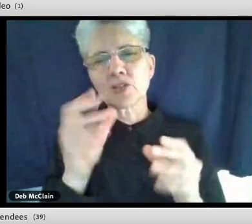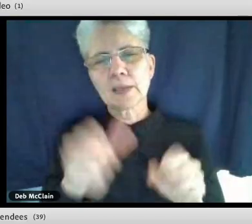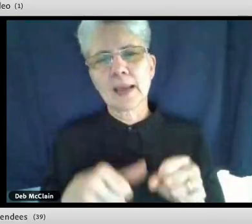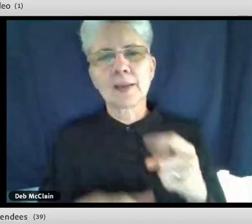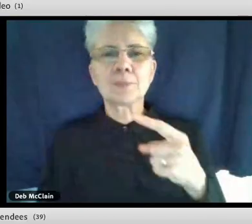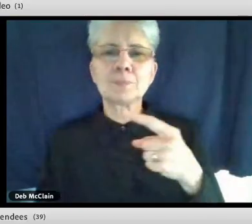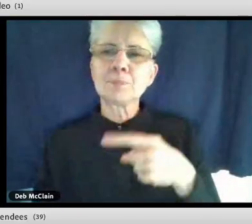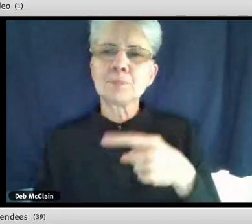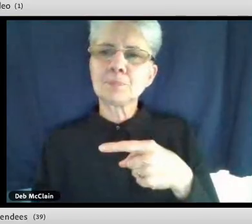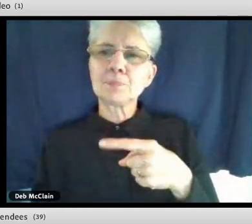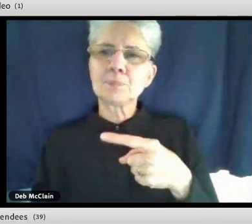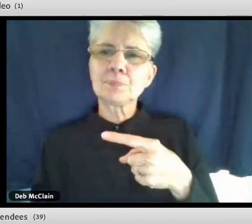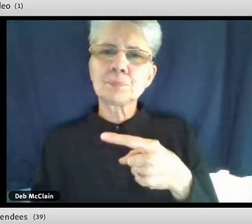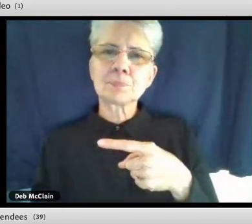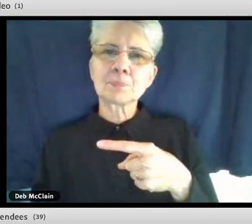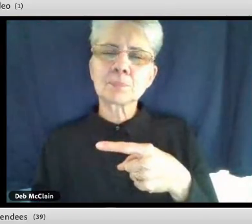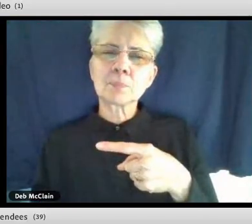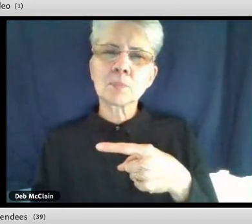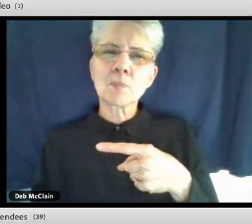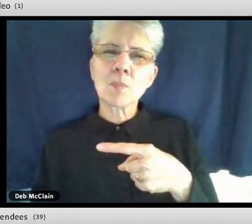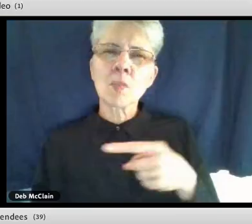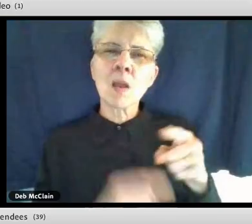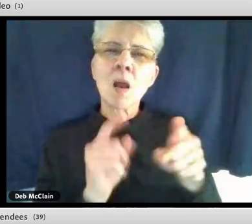but before you get there, they give you a ton of information.